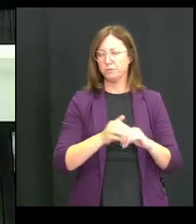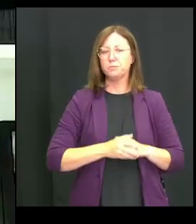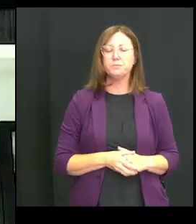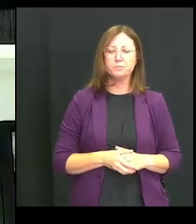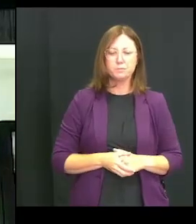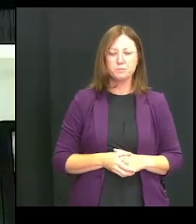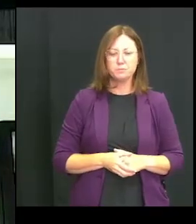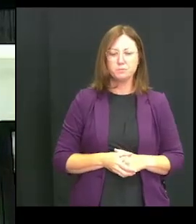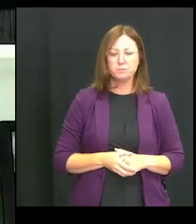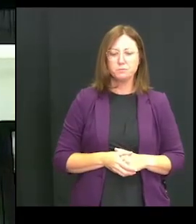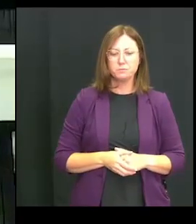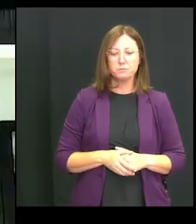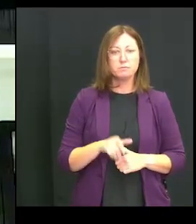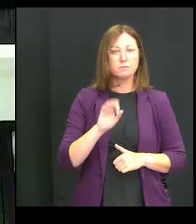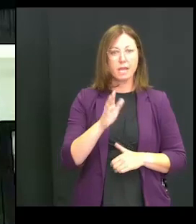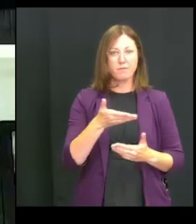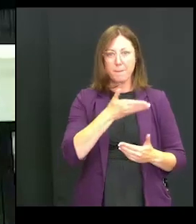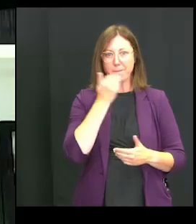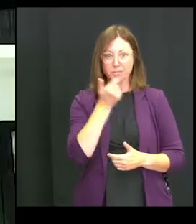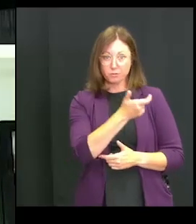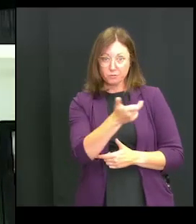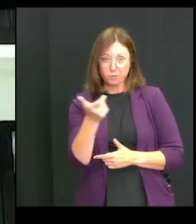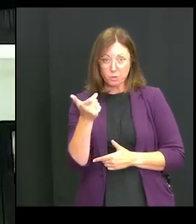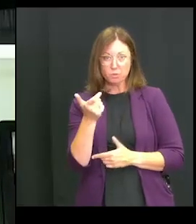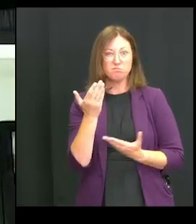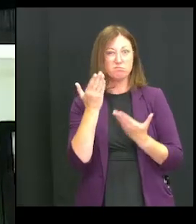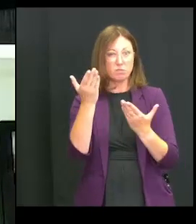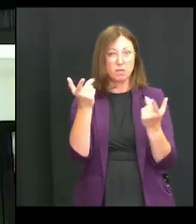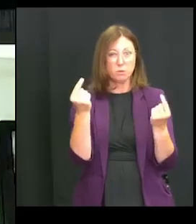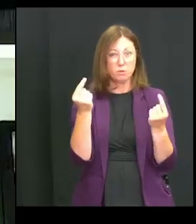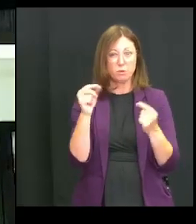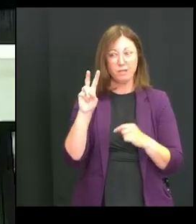To optimize your viewing experience, we also recommend that you disconnect from your VPN